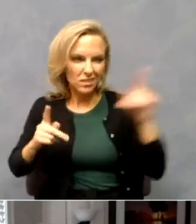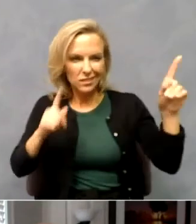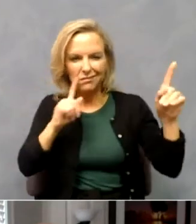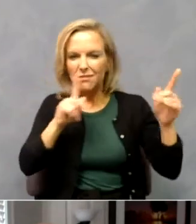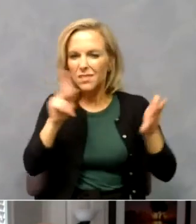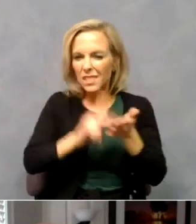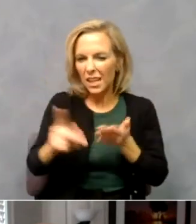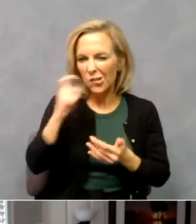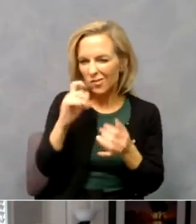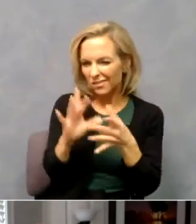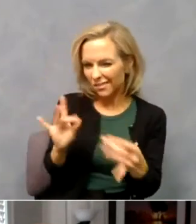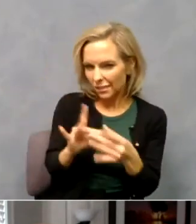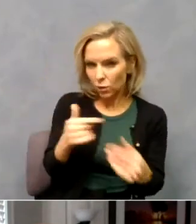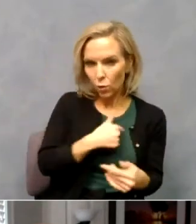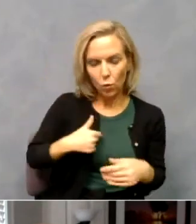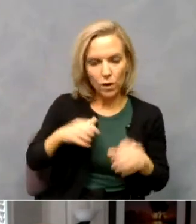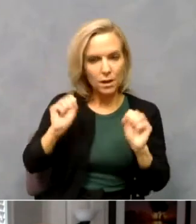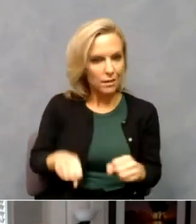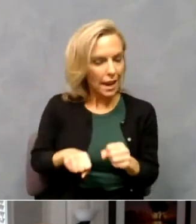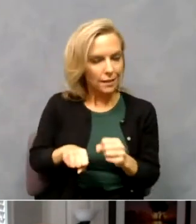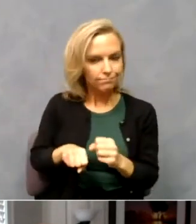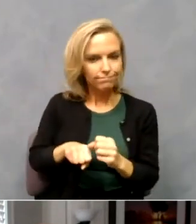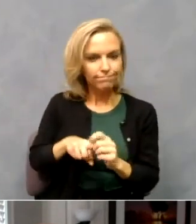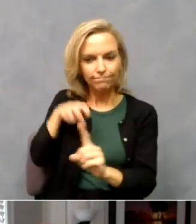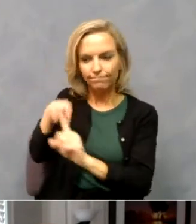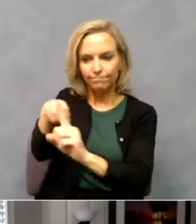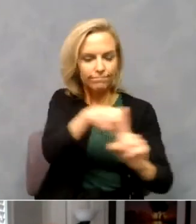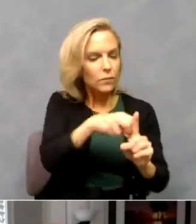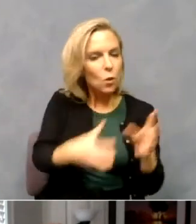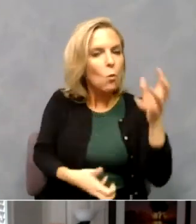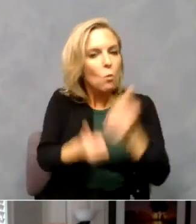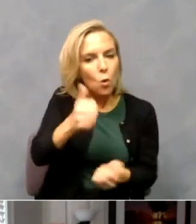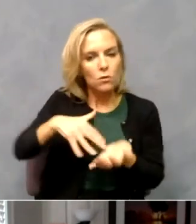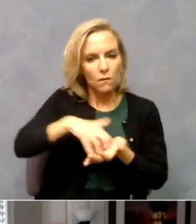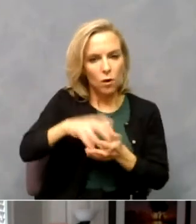reach the most vulnerable persons in our state, and I'll emphasize here.